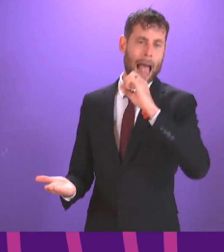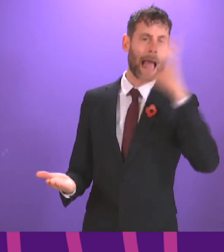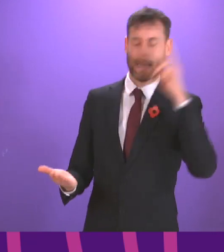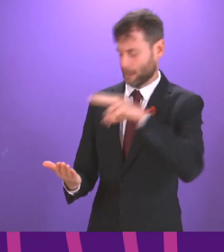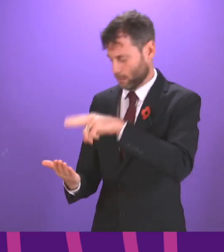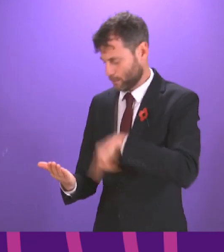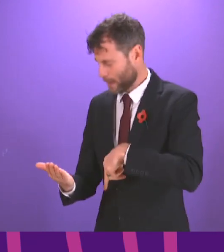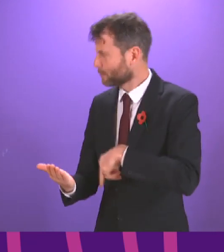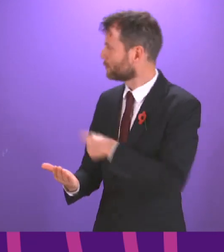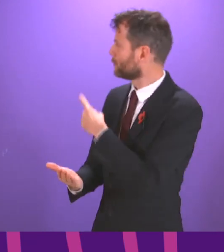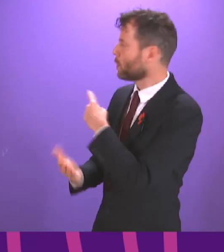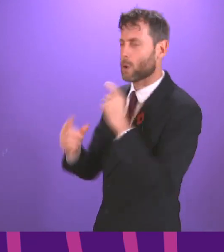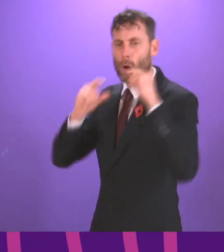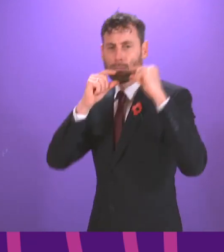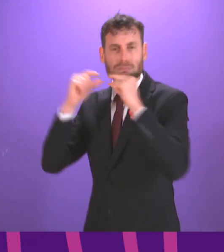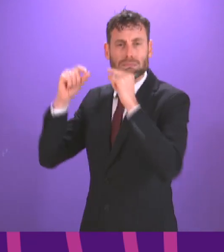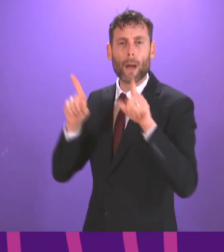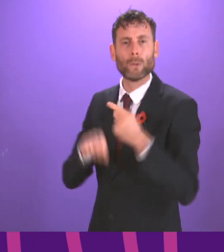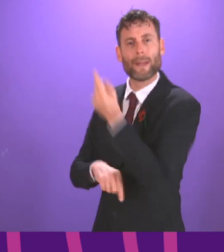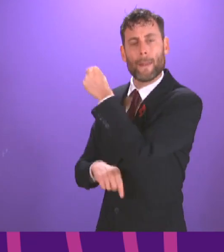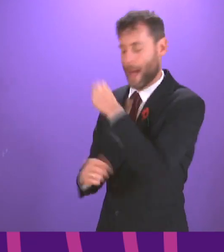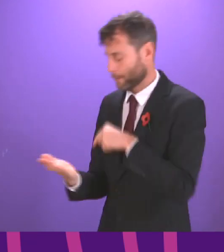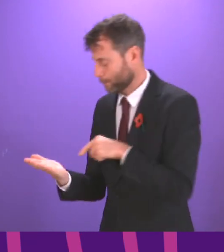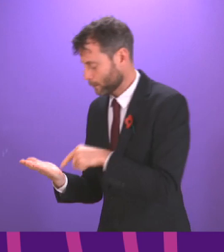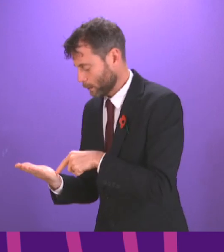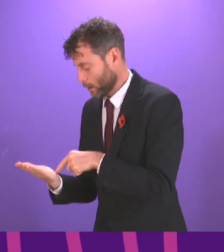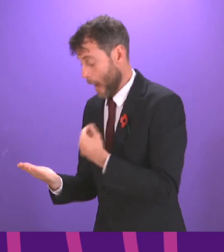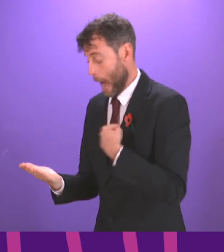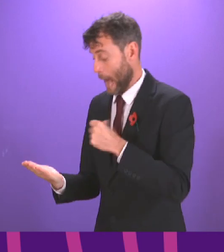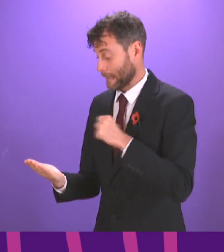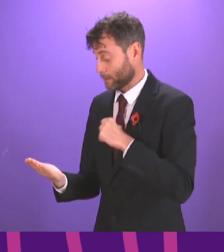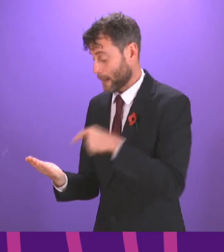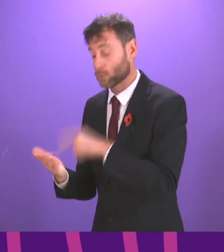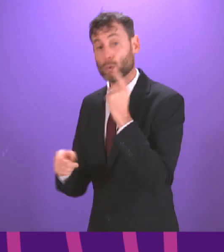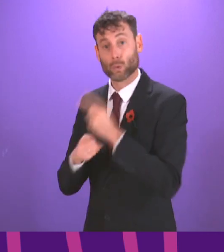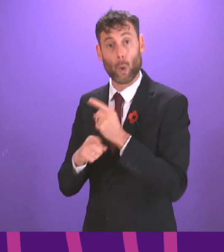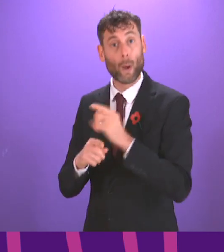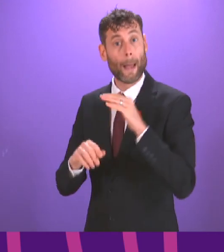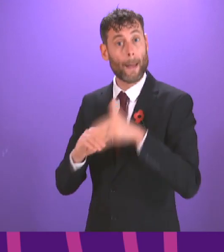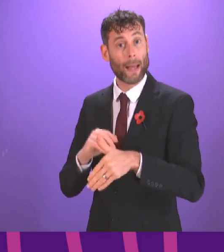on hospital discharges. However, the fact of the matter is that a public inquiry is